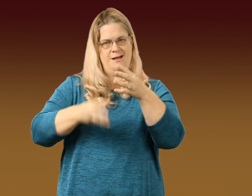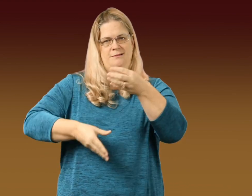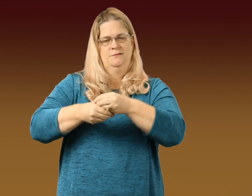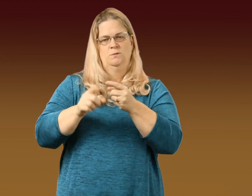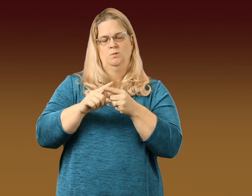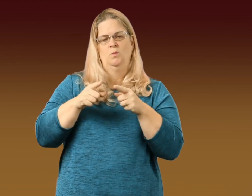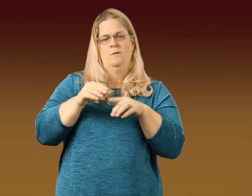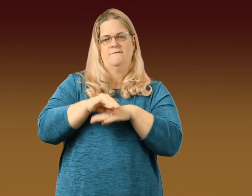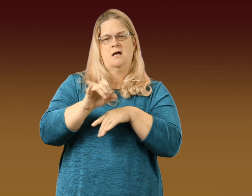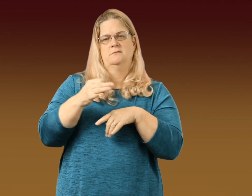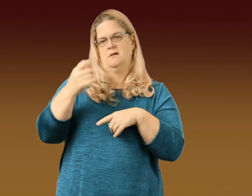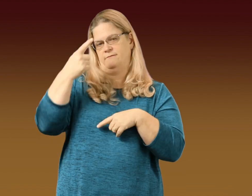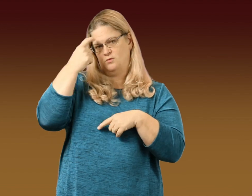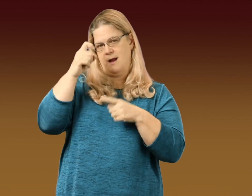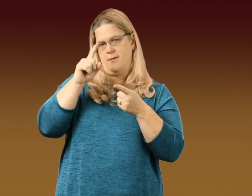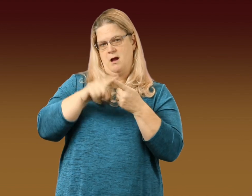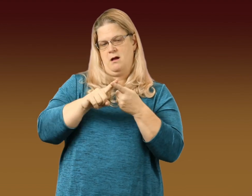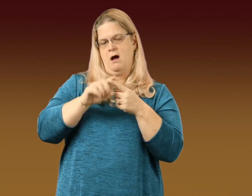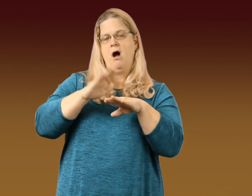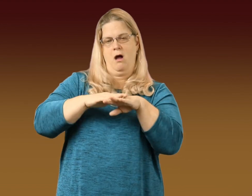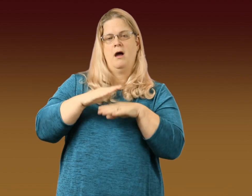in addition to the effects of trauma on mental health.